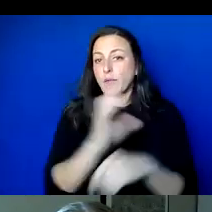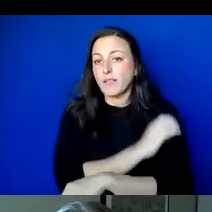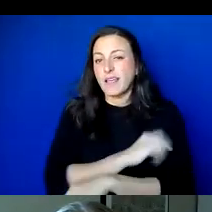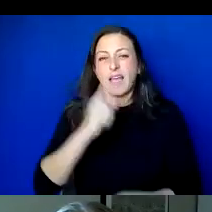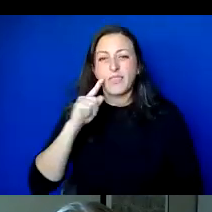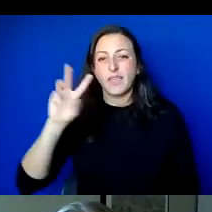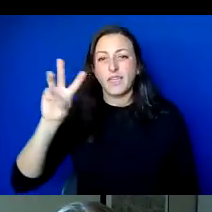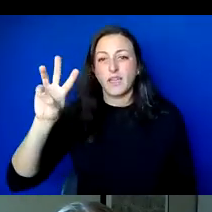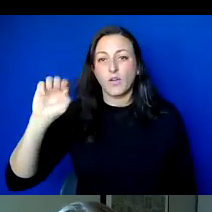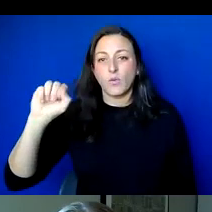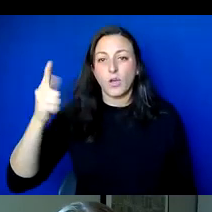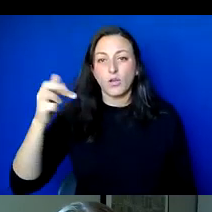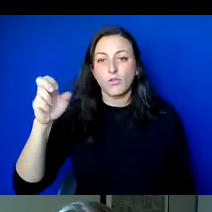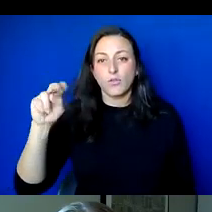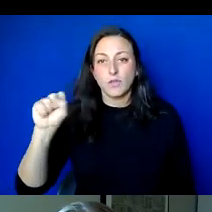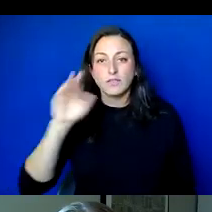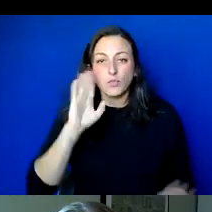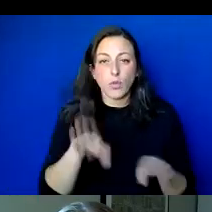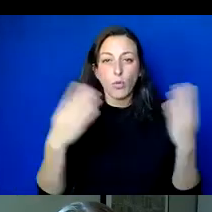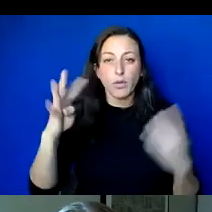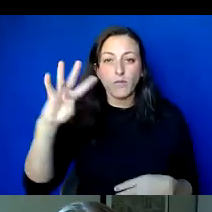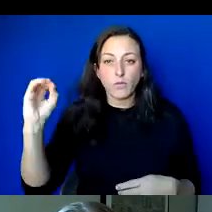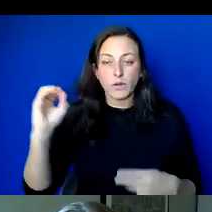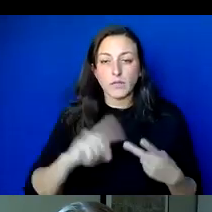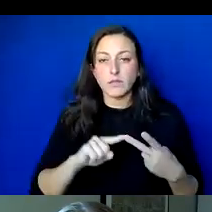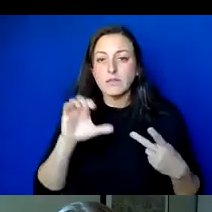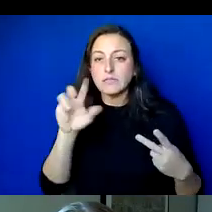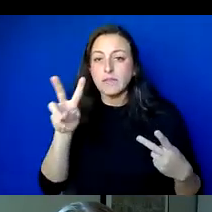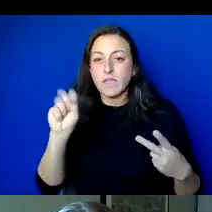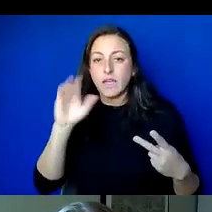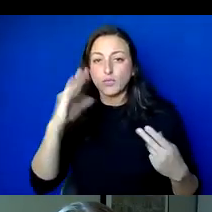CVS is going to do, I think, one really large clinic at one of their pharmacies,